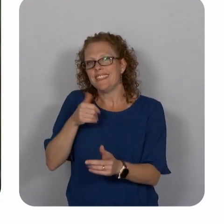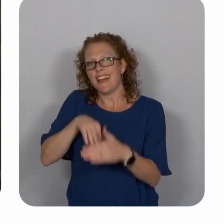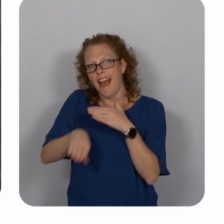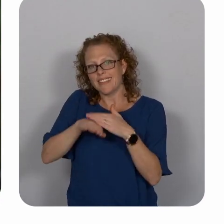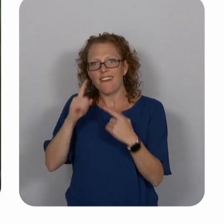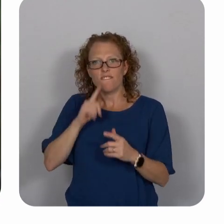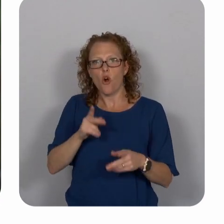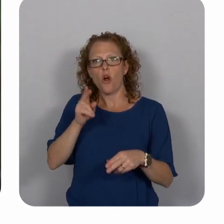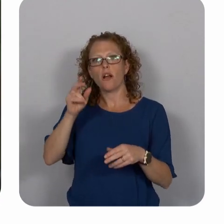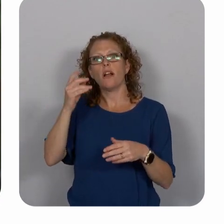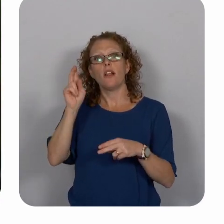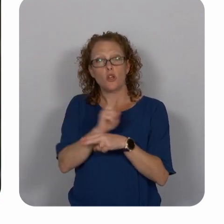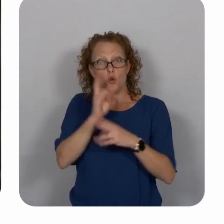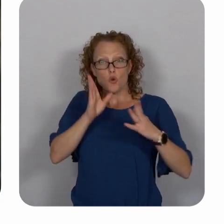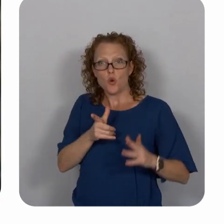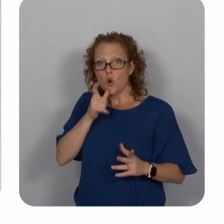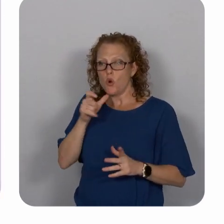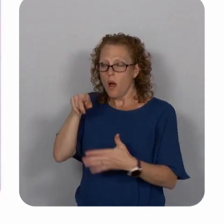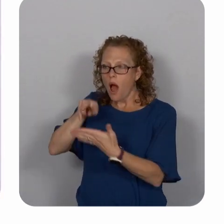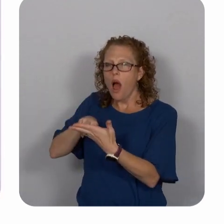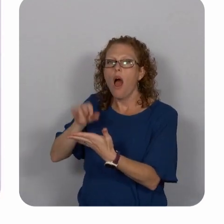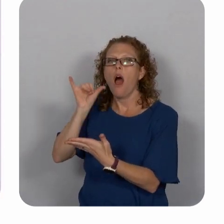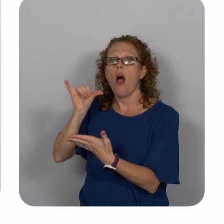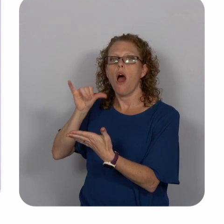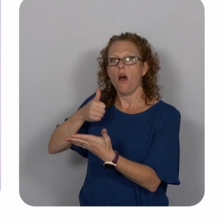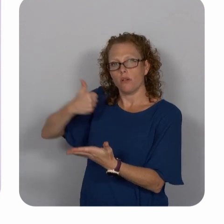or like validate some of the information they are able to do so.